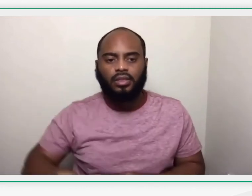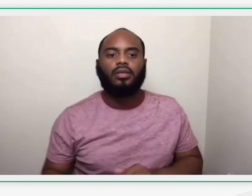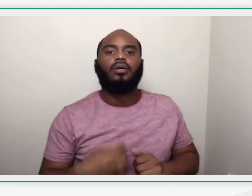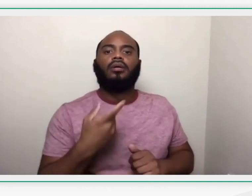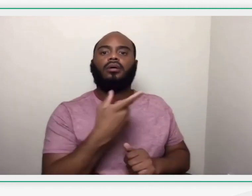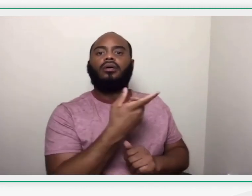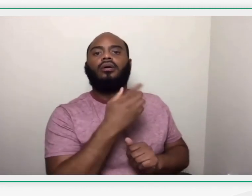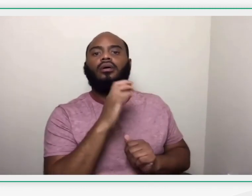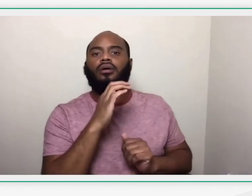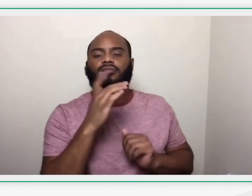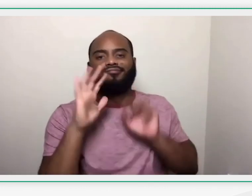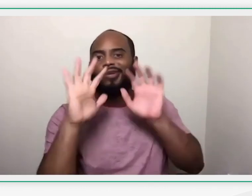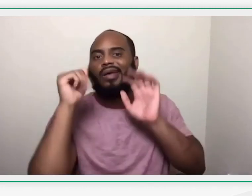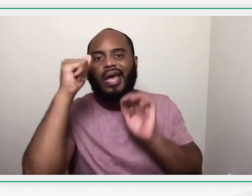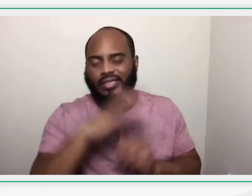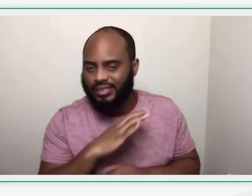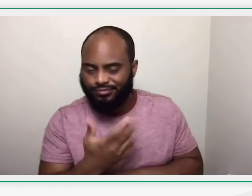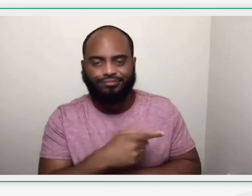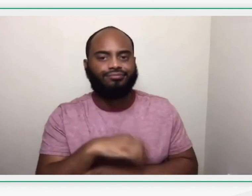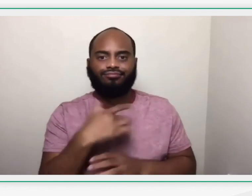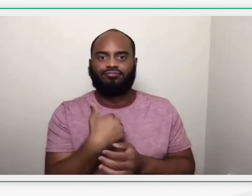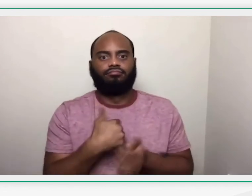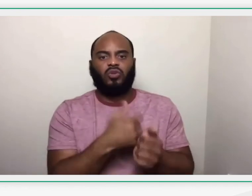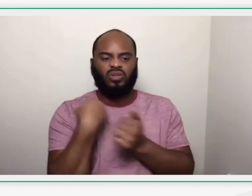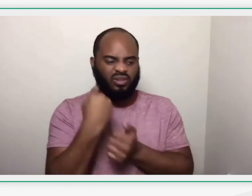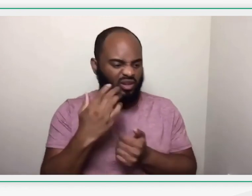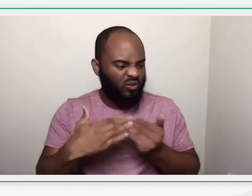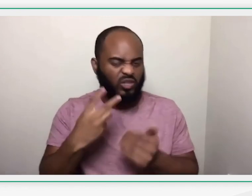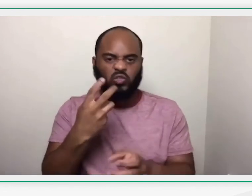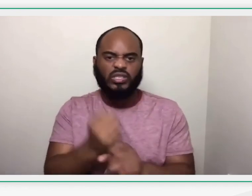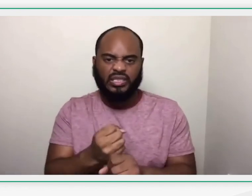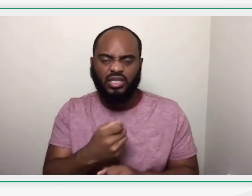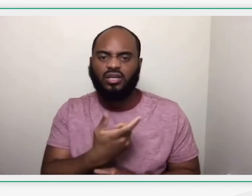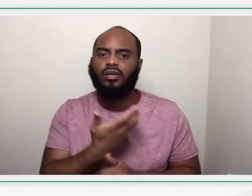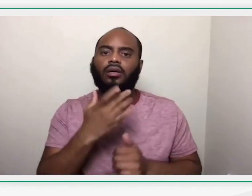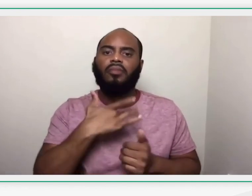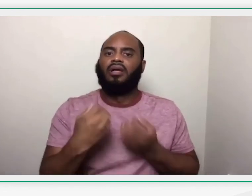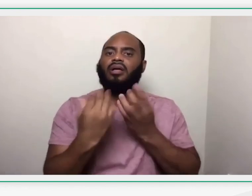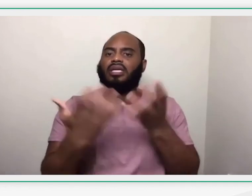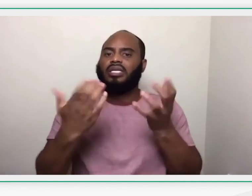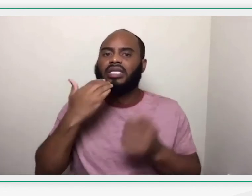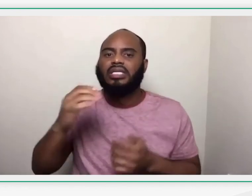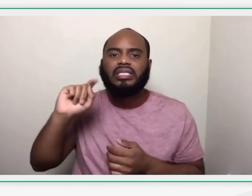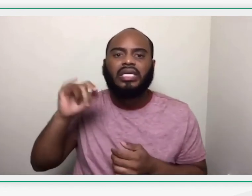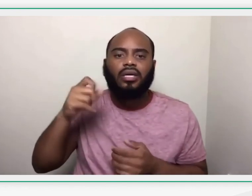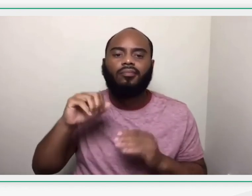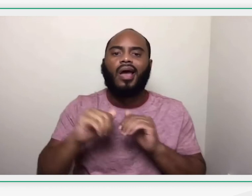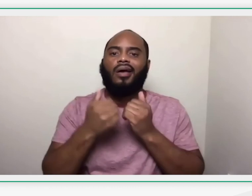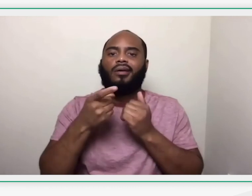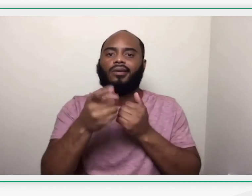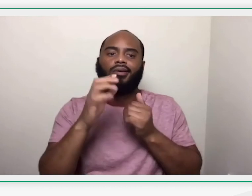Tyler McBroom is also a CPA. Fantastic individual. I've followed Tyler for almost 2 years.